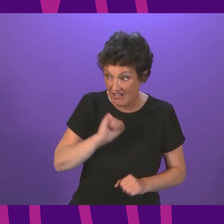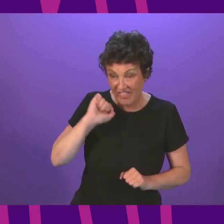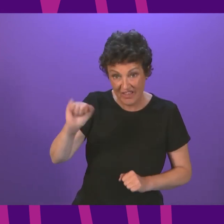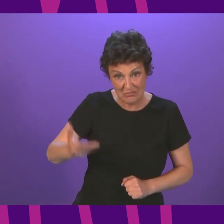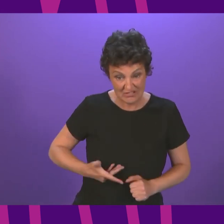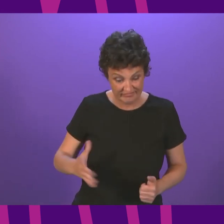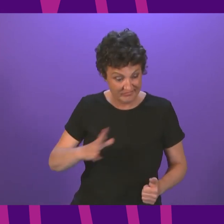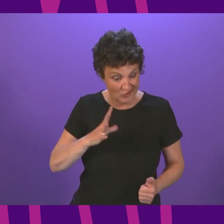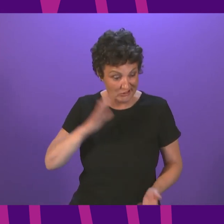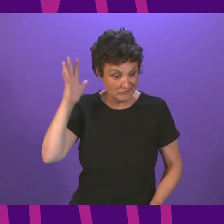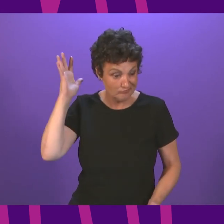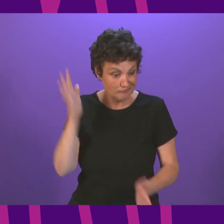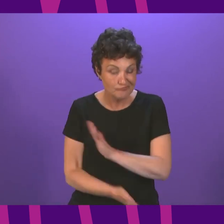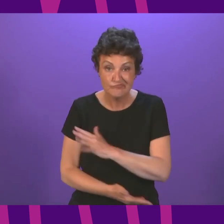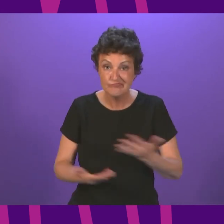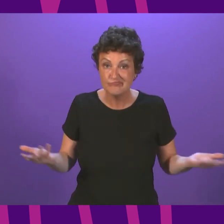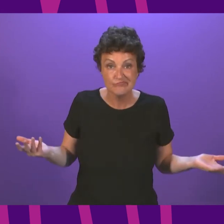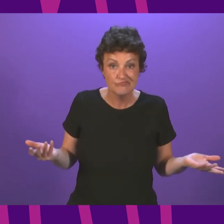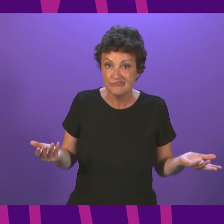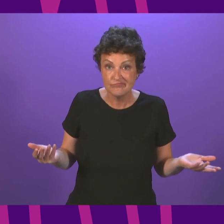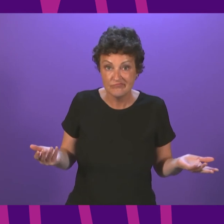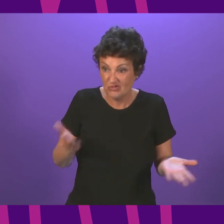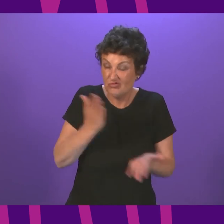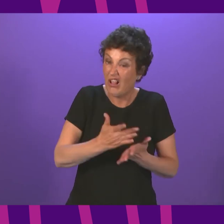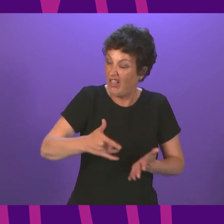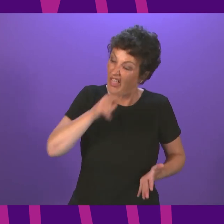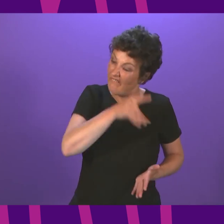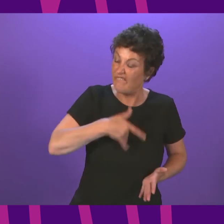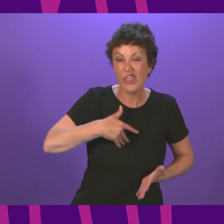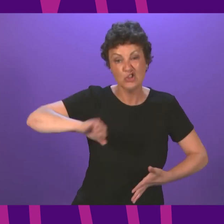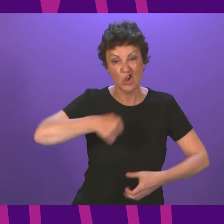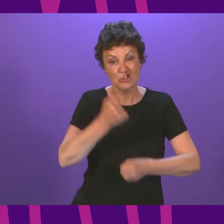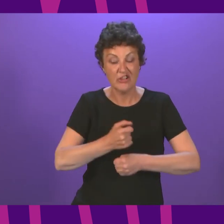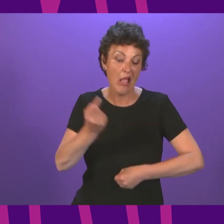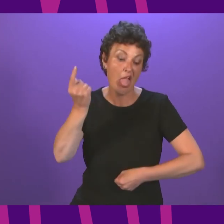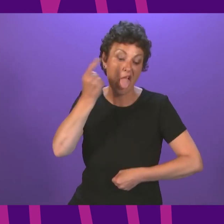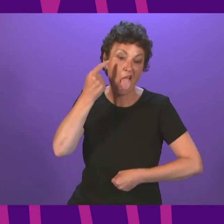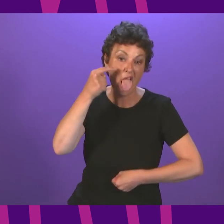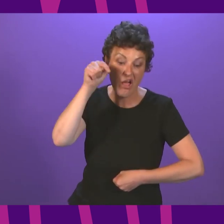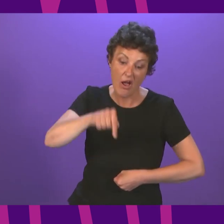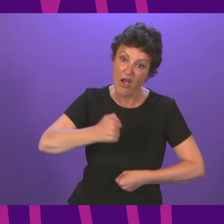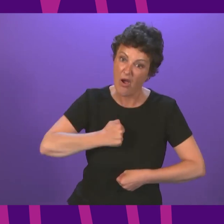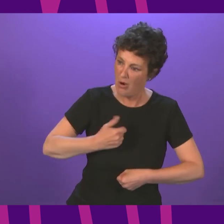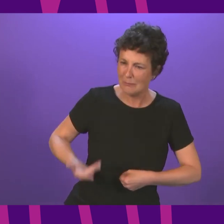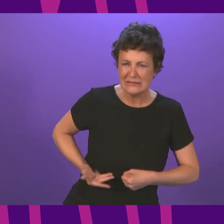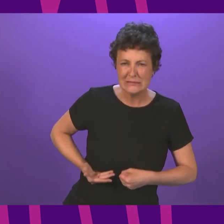waiting for two and half years for the document and it is still only in draft form. The cabinet